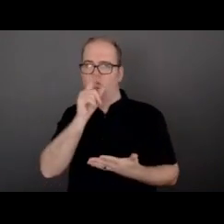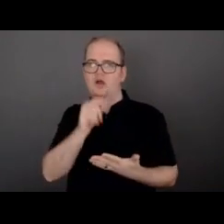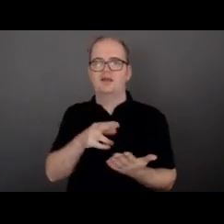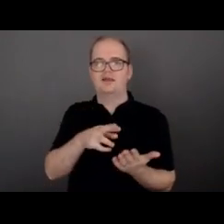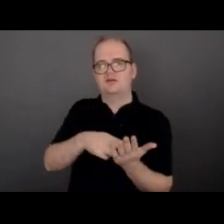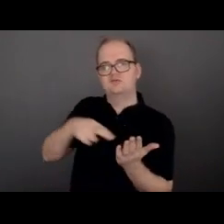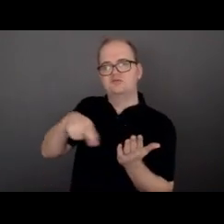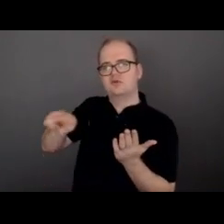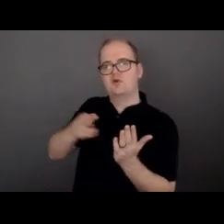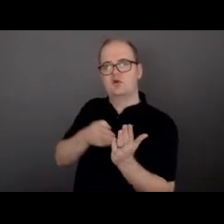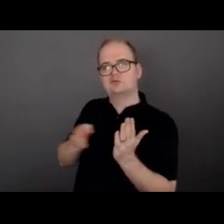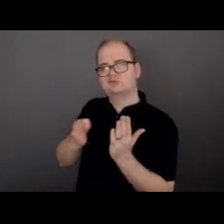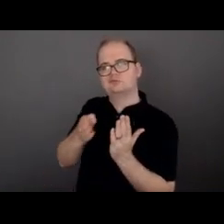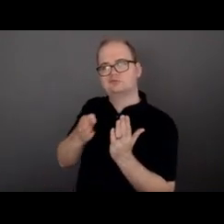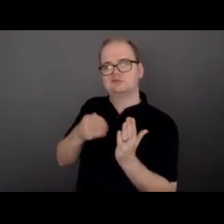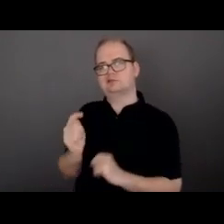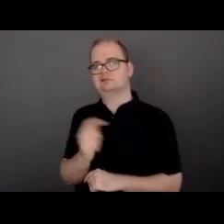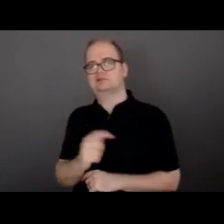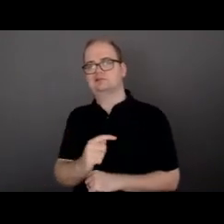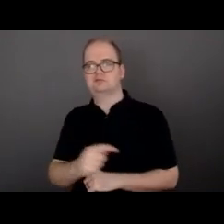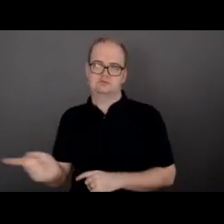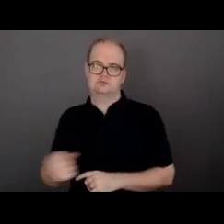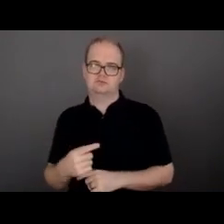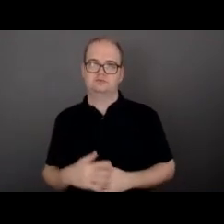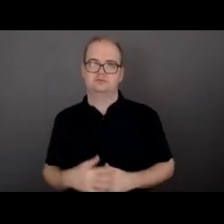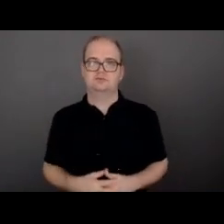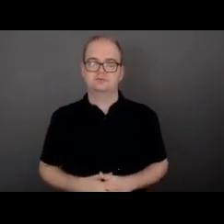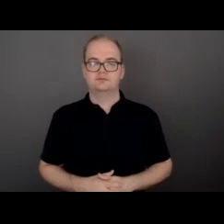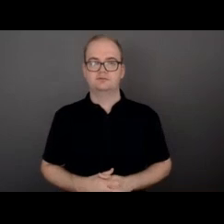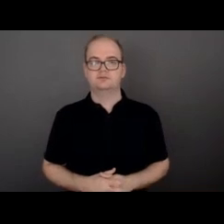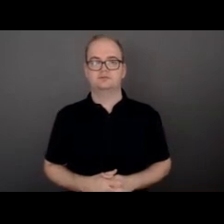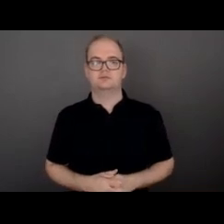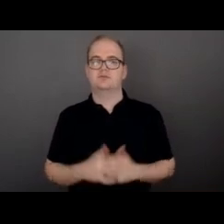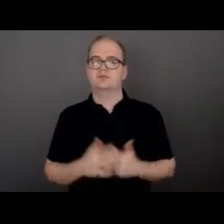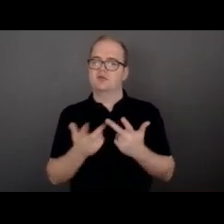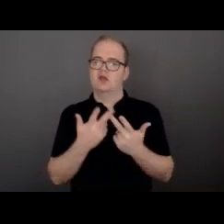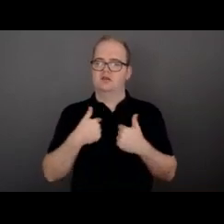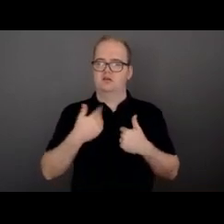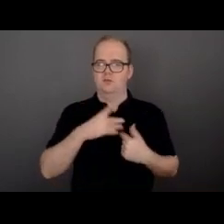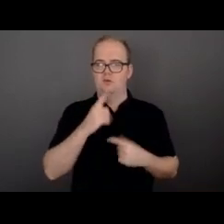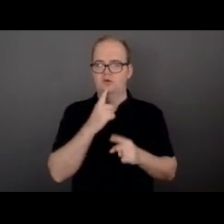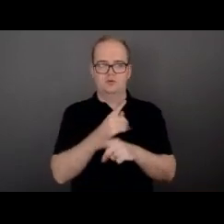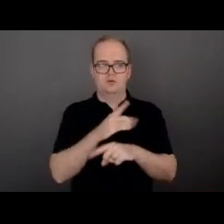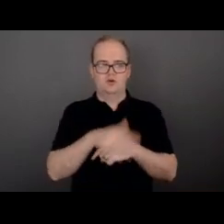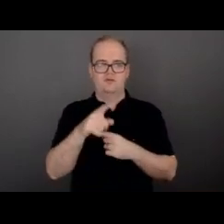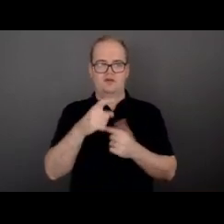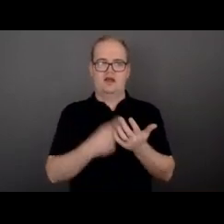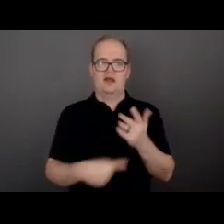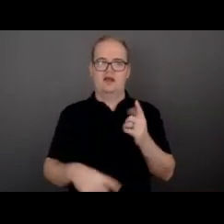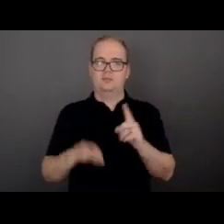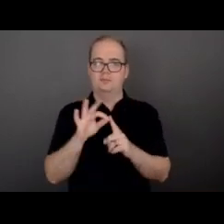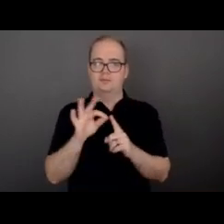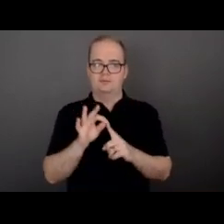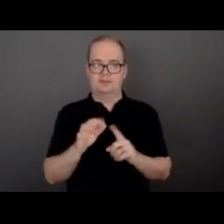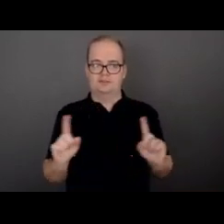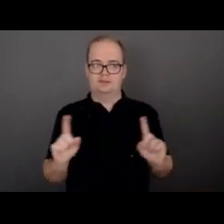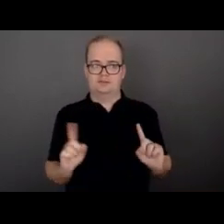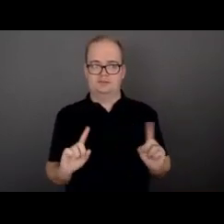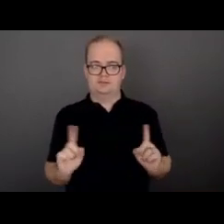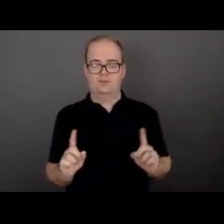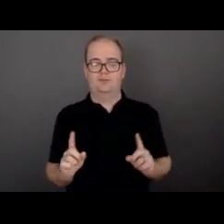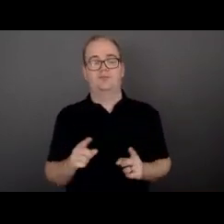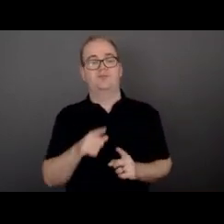The other thing I would say on the Referral Pathway Program is the design is for the local